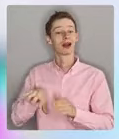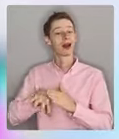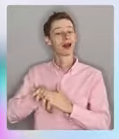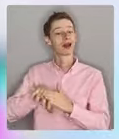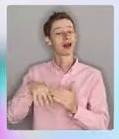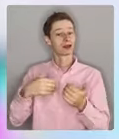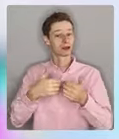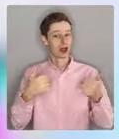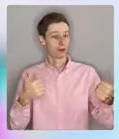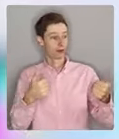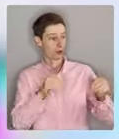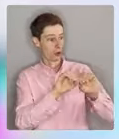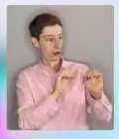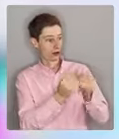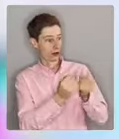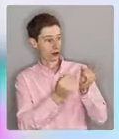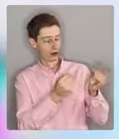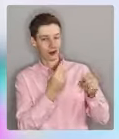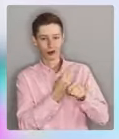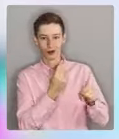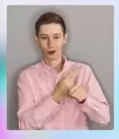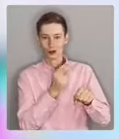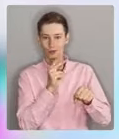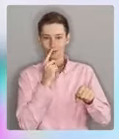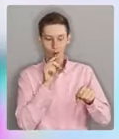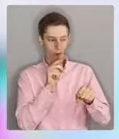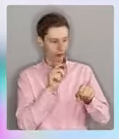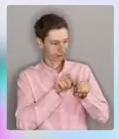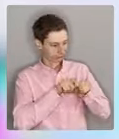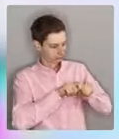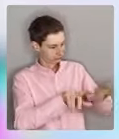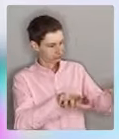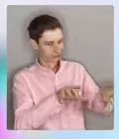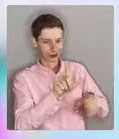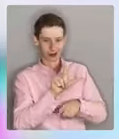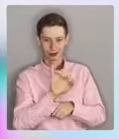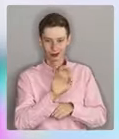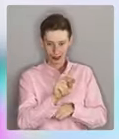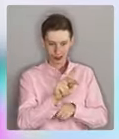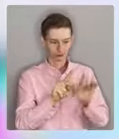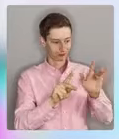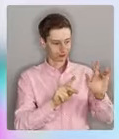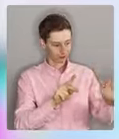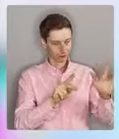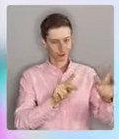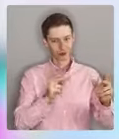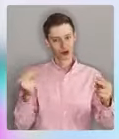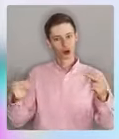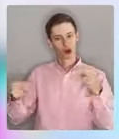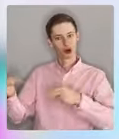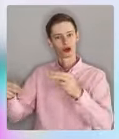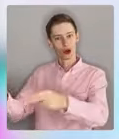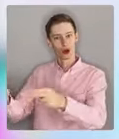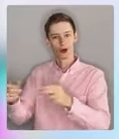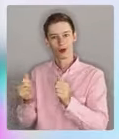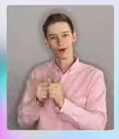A separate association uses them to allow groups of people to all click a link and instantly show up on the first tee